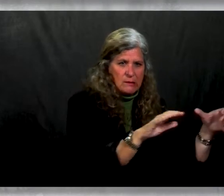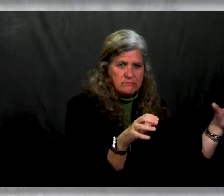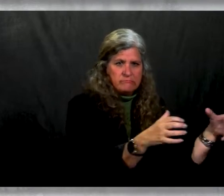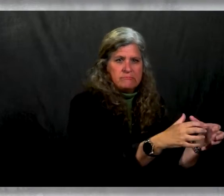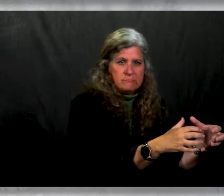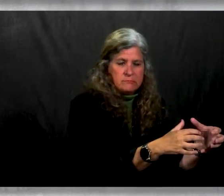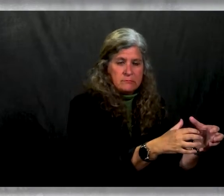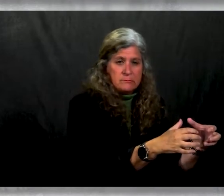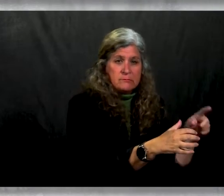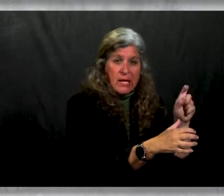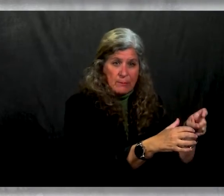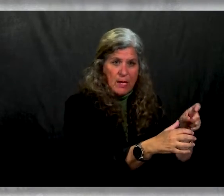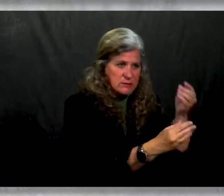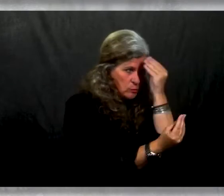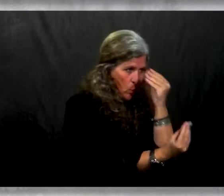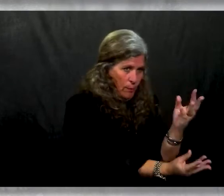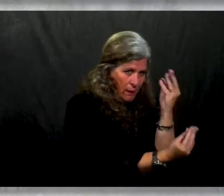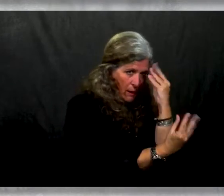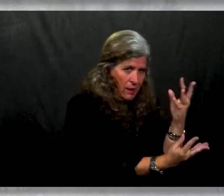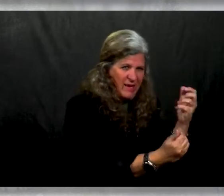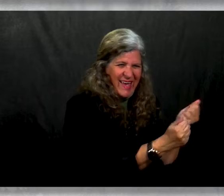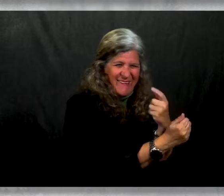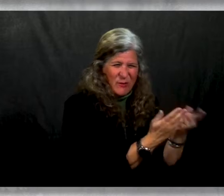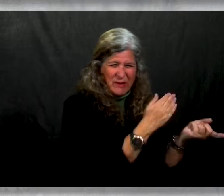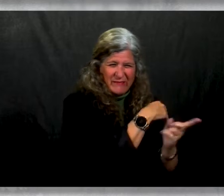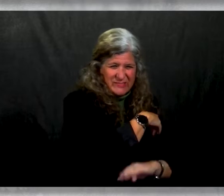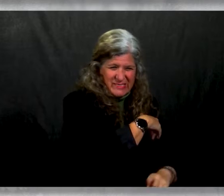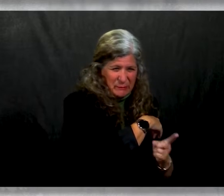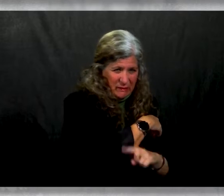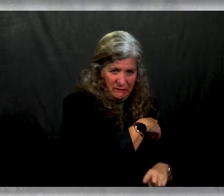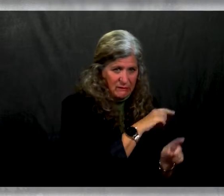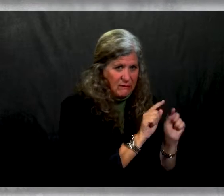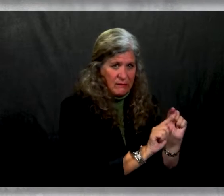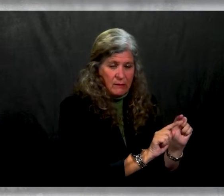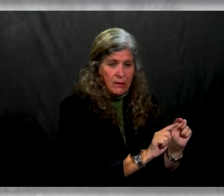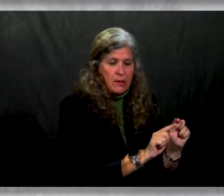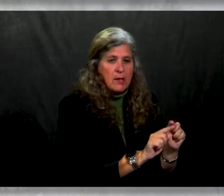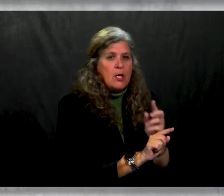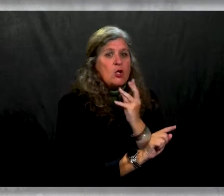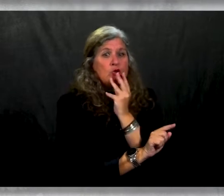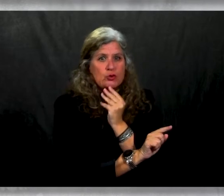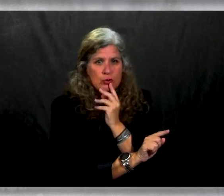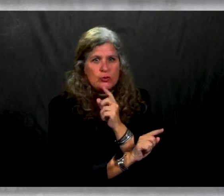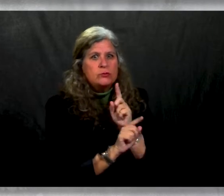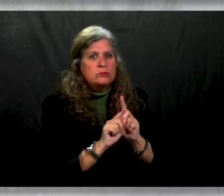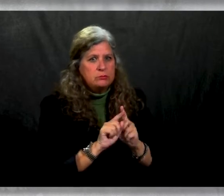and will have to obey camp discipline. And there's no doubt that Jews are treated differently.